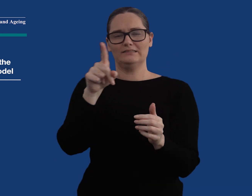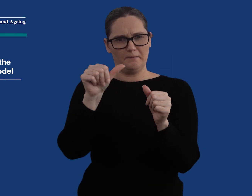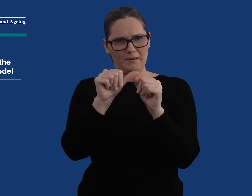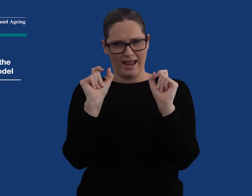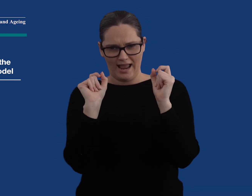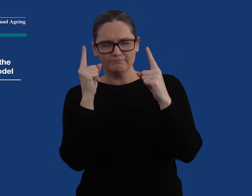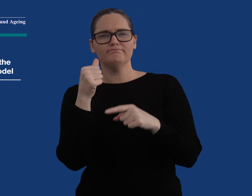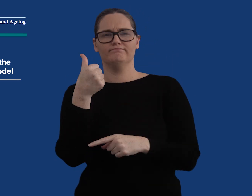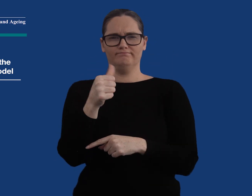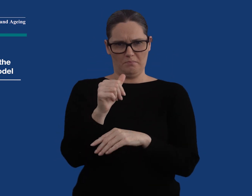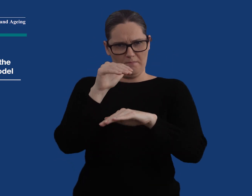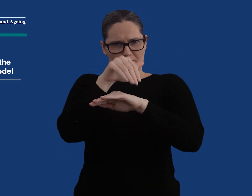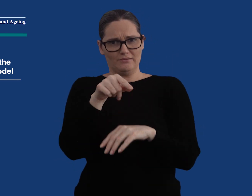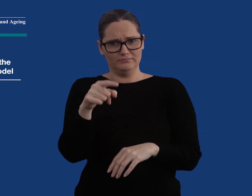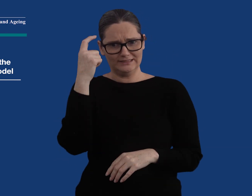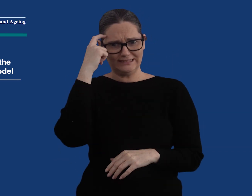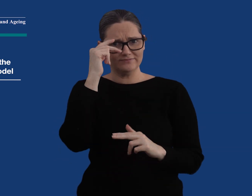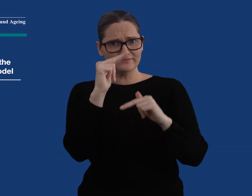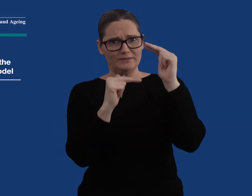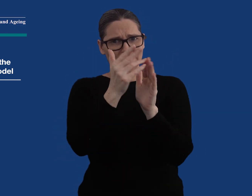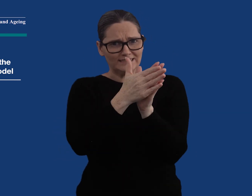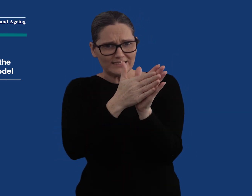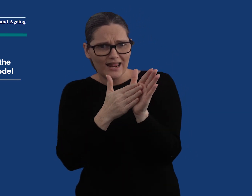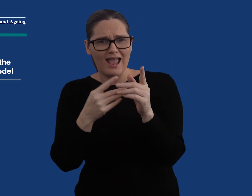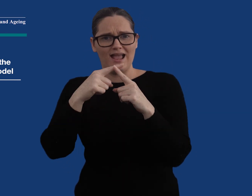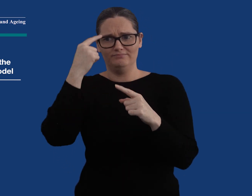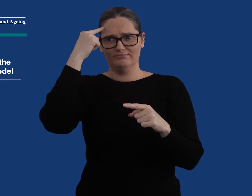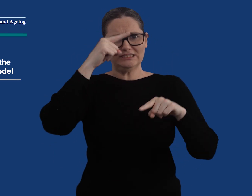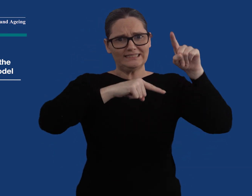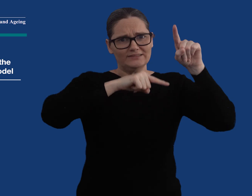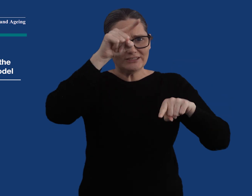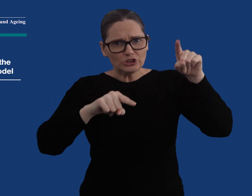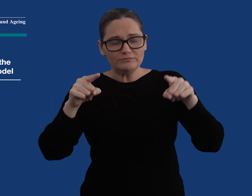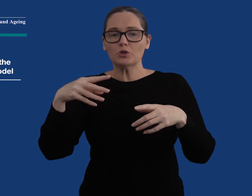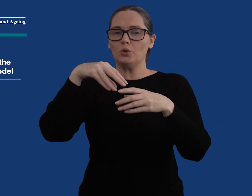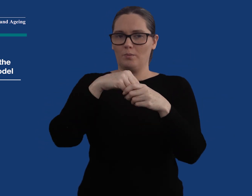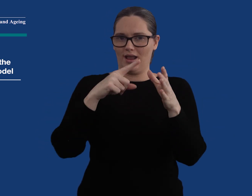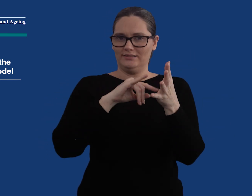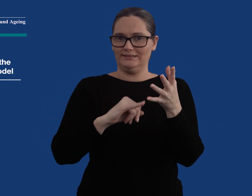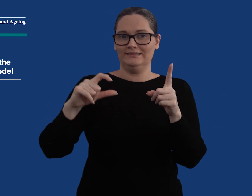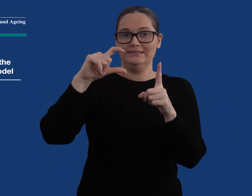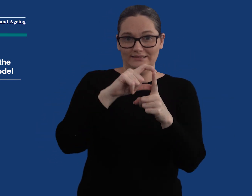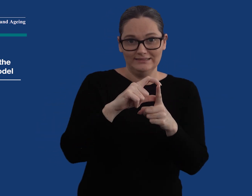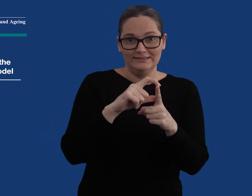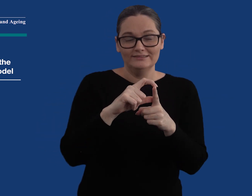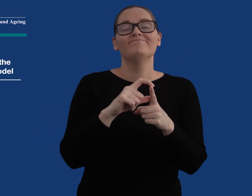awareness of developmental delay and neurodevelopmental difference (including Autism)